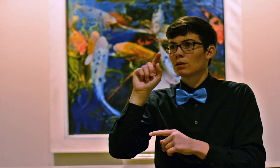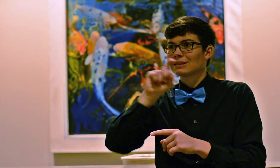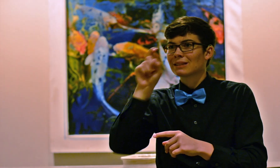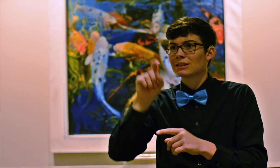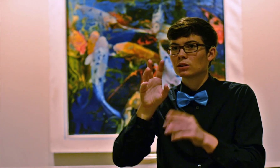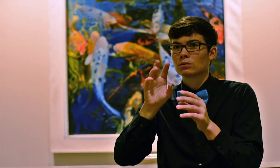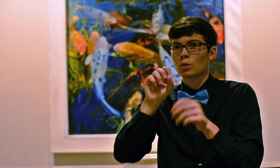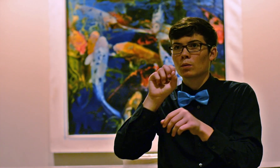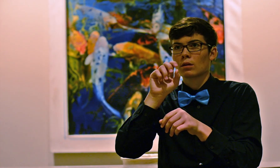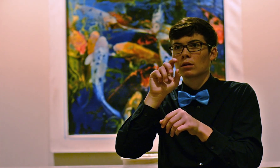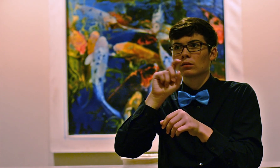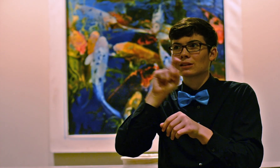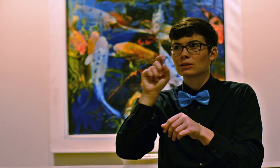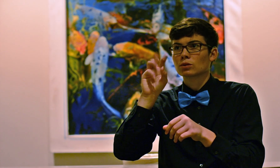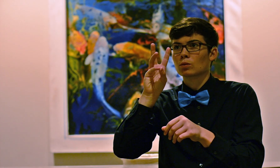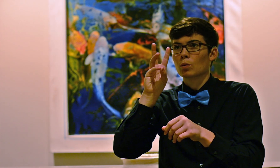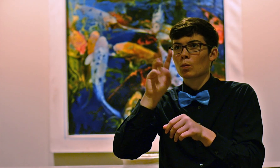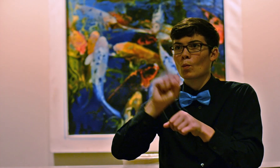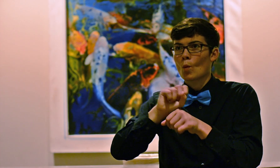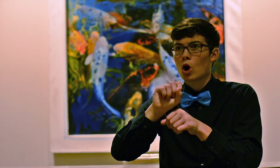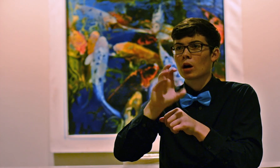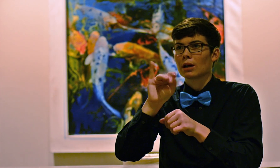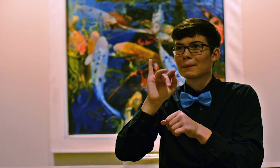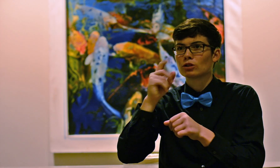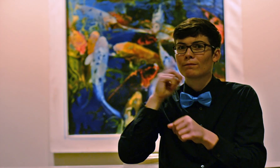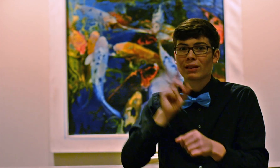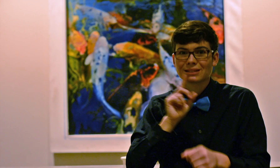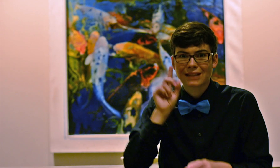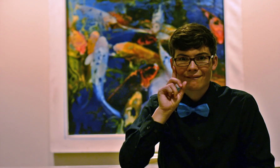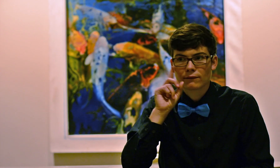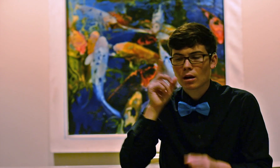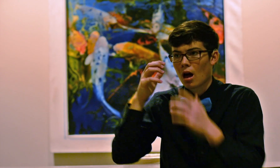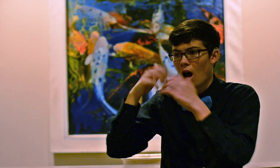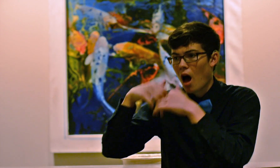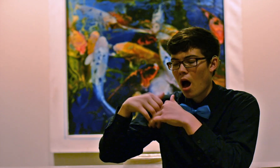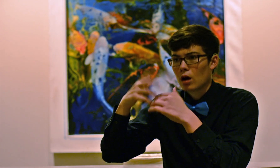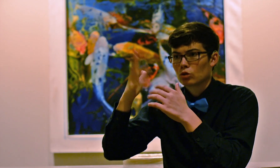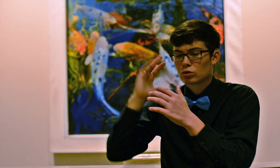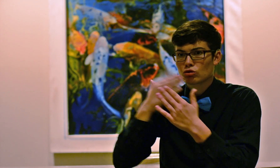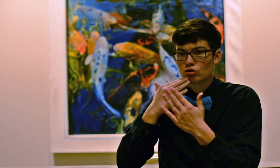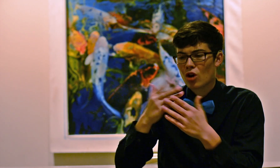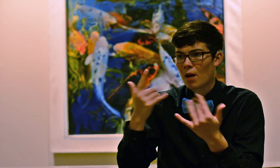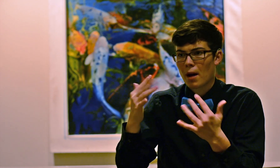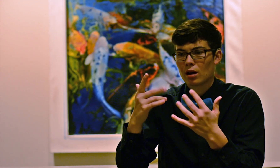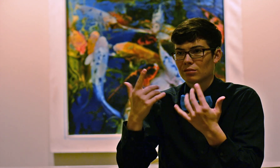uh, also like, Texas-- Texas Workforce Commission FOR the Deaf, that has been dismantled